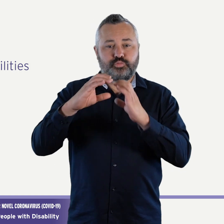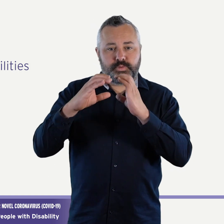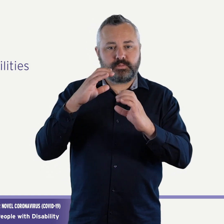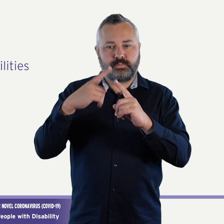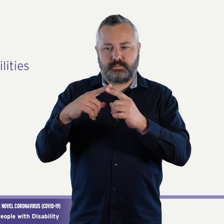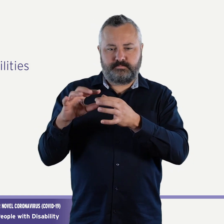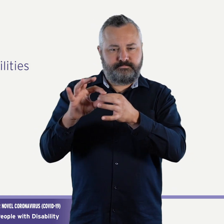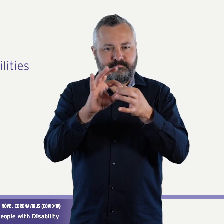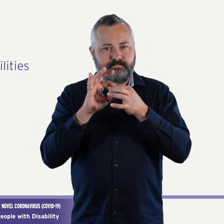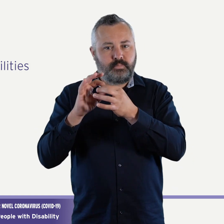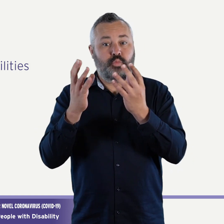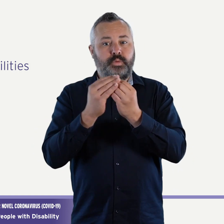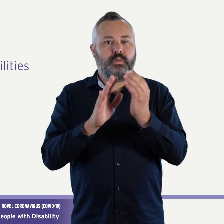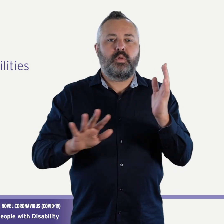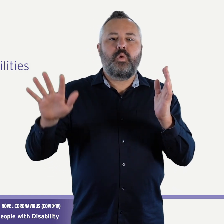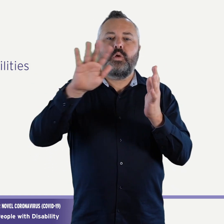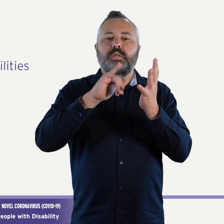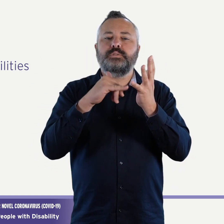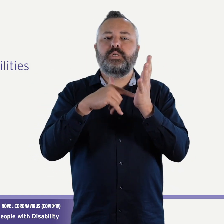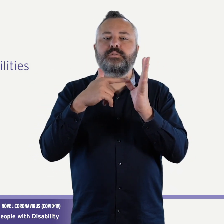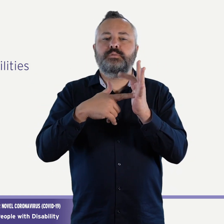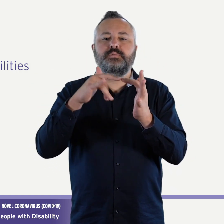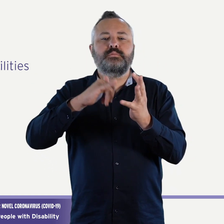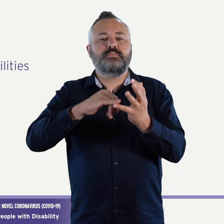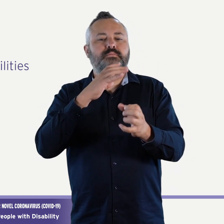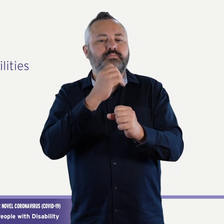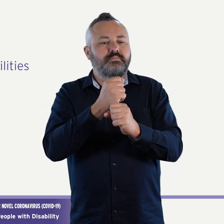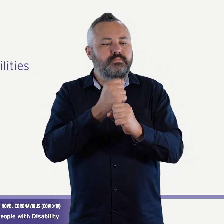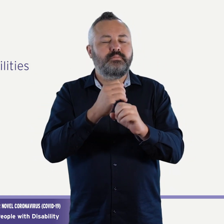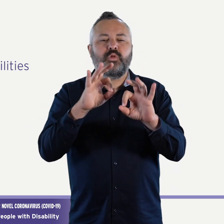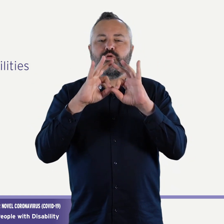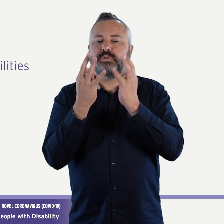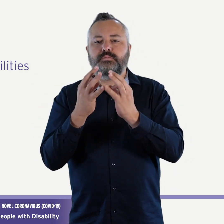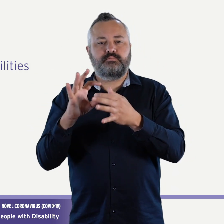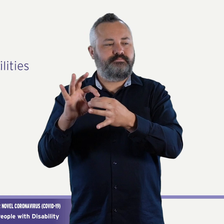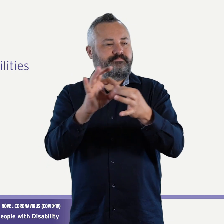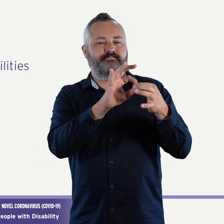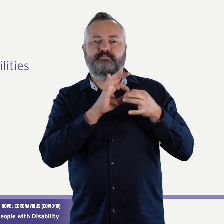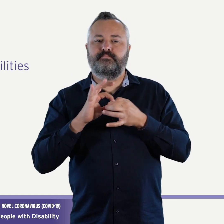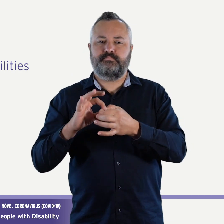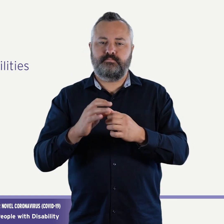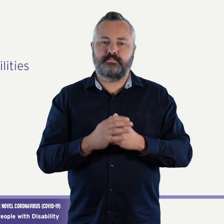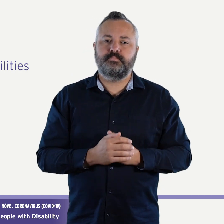Coordinating and communicating with the states, territories, organisations and stakeholders.